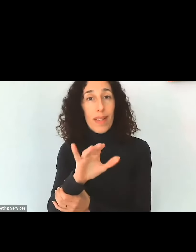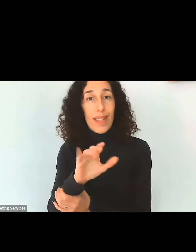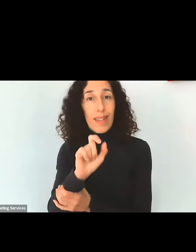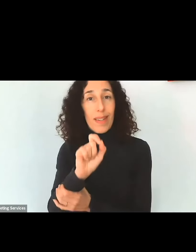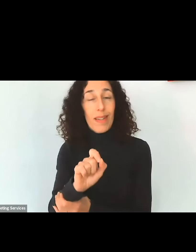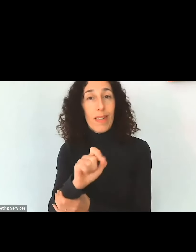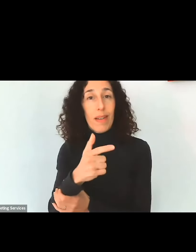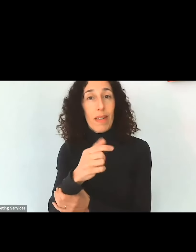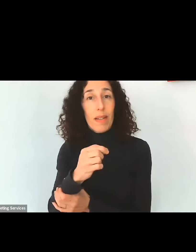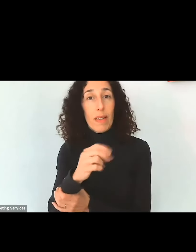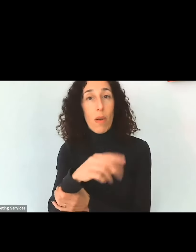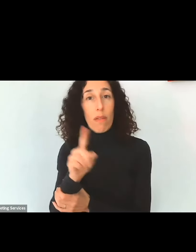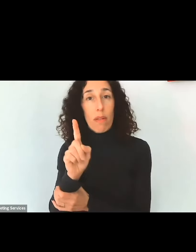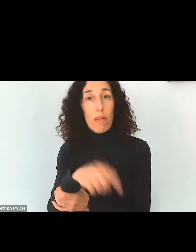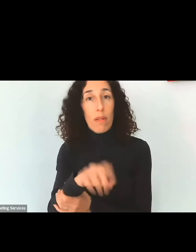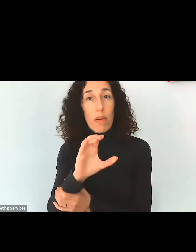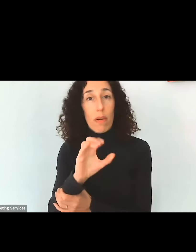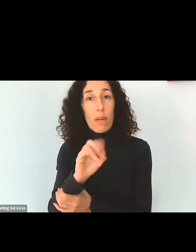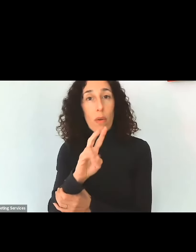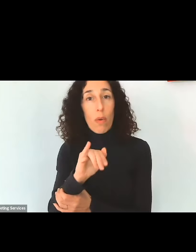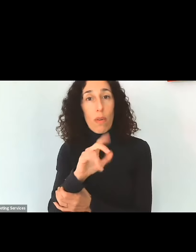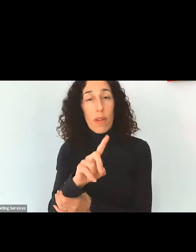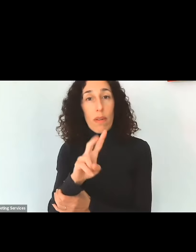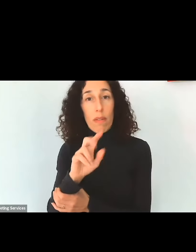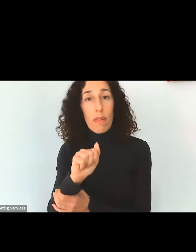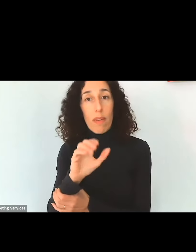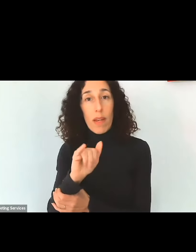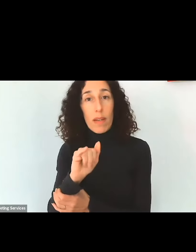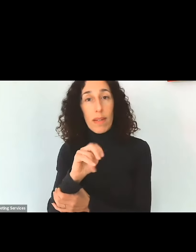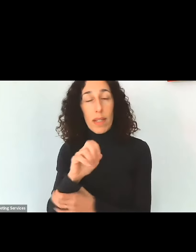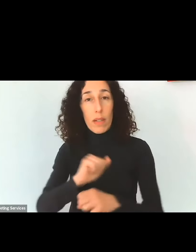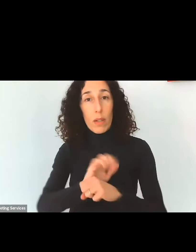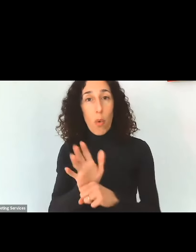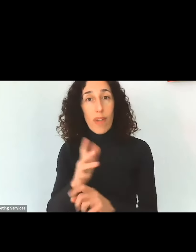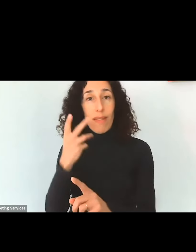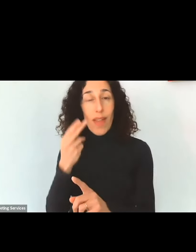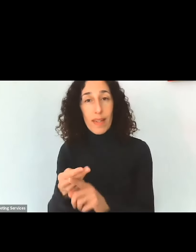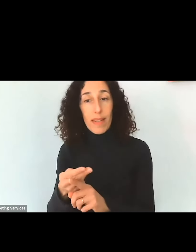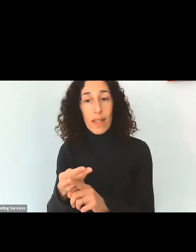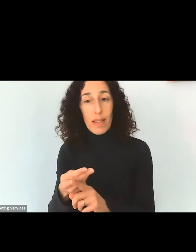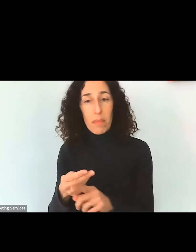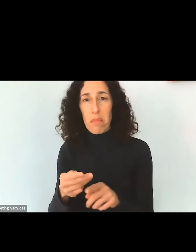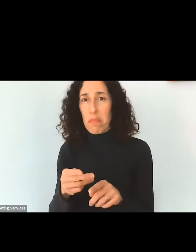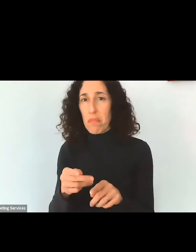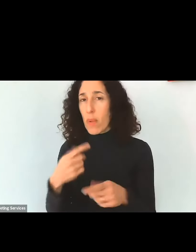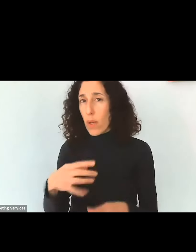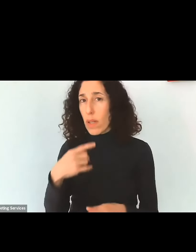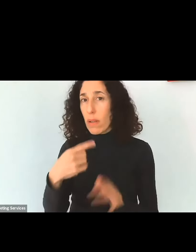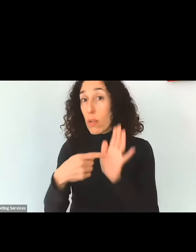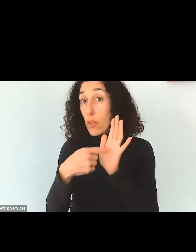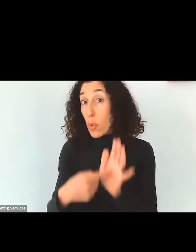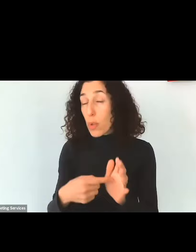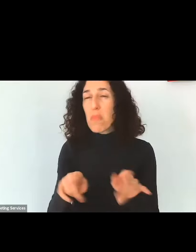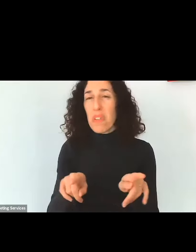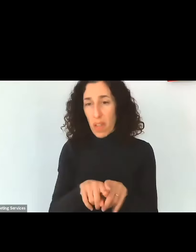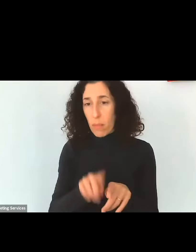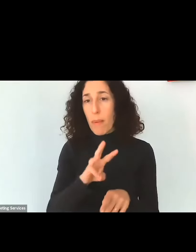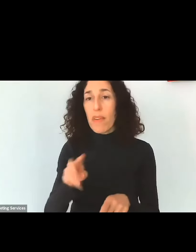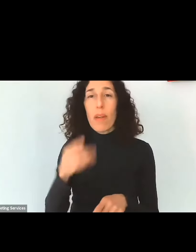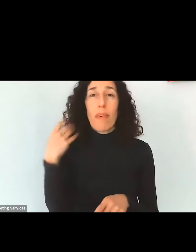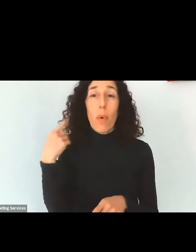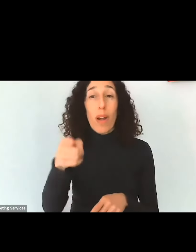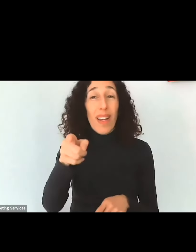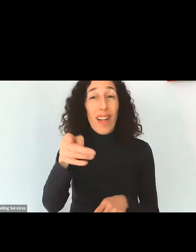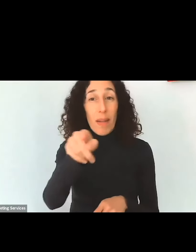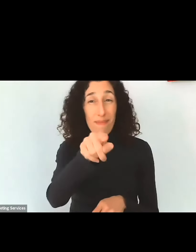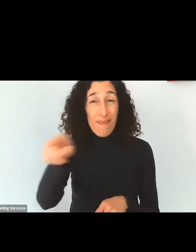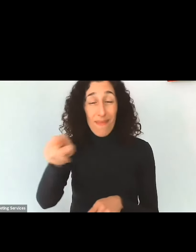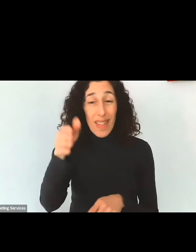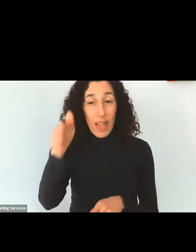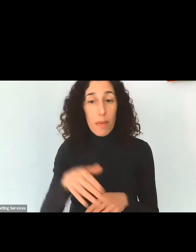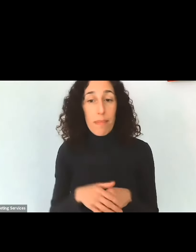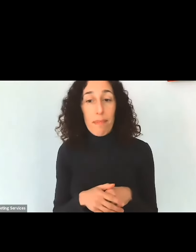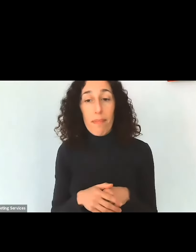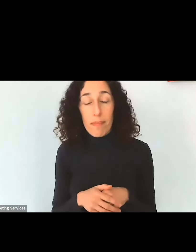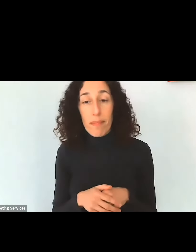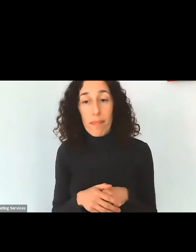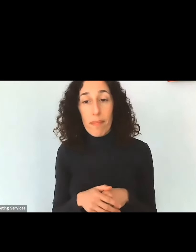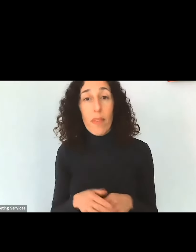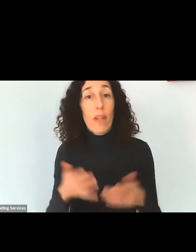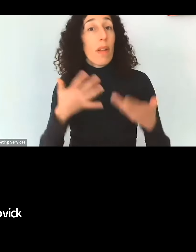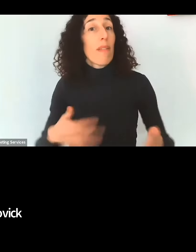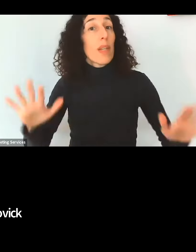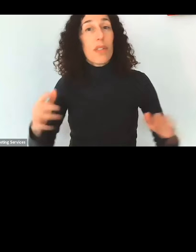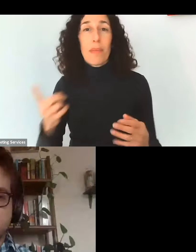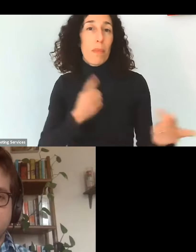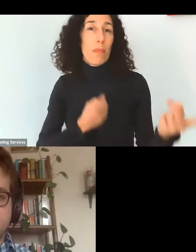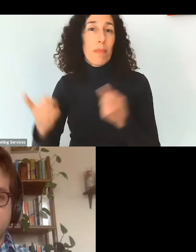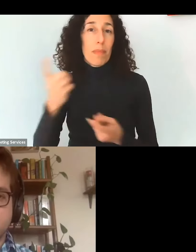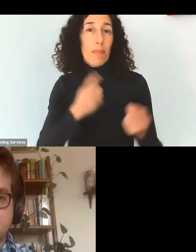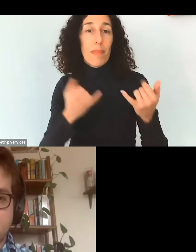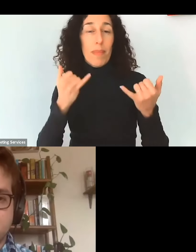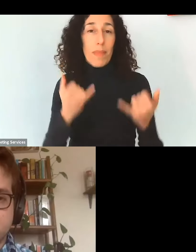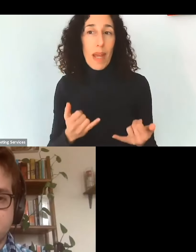And we want you to share your stories if you've been vaccinated and you feel comfortable with others, please share your stories with others to encourage them. And we want to make sure that all New Yorkers have access to accurate information. So we have some websites where information about the COVID-19 vaccine is available. That is nyc.gov/covidvaccine. So I will stop here and take questions.